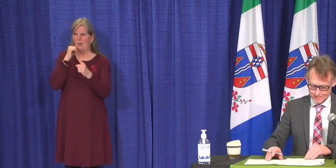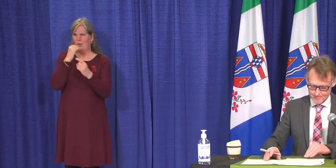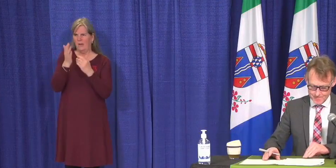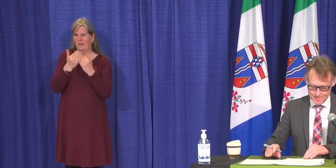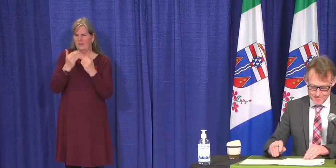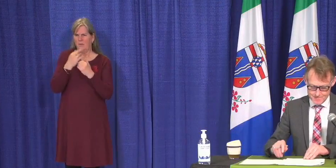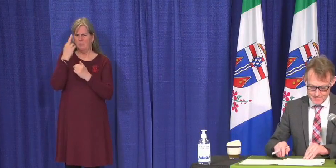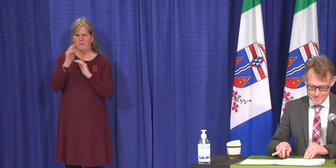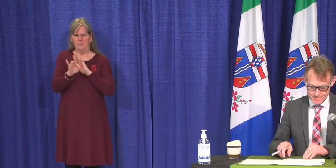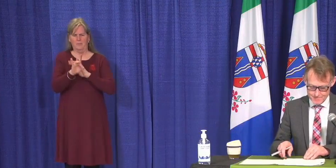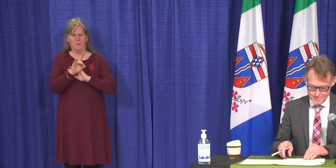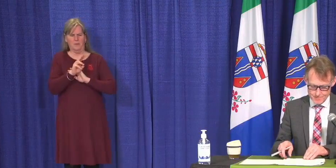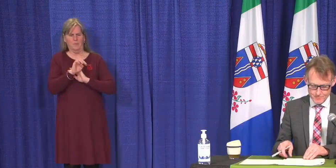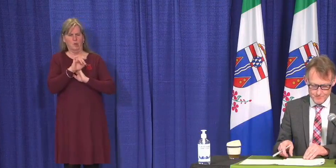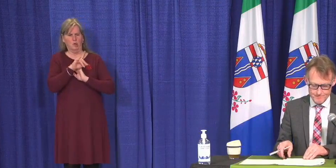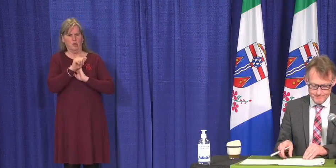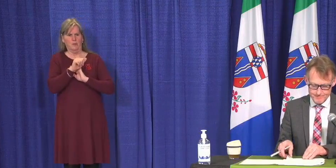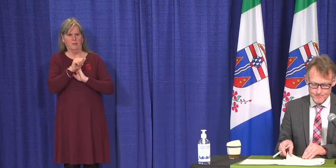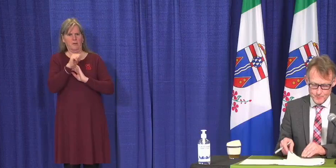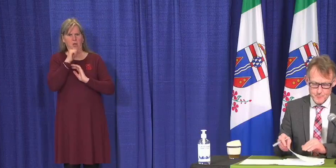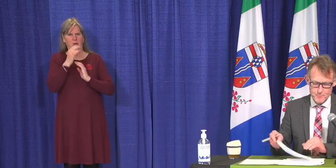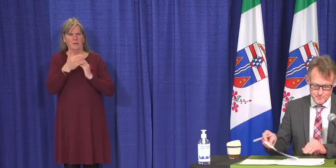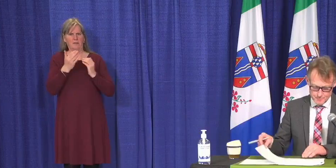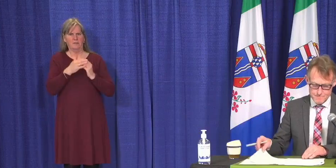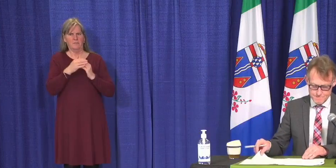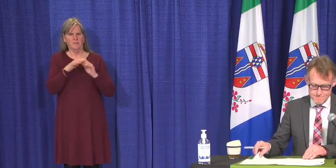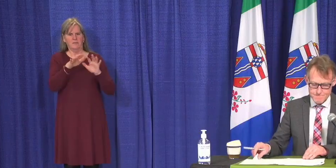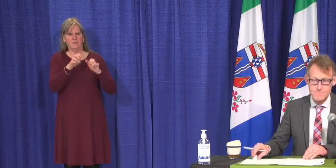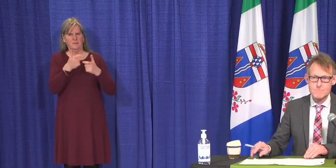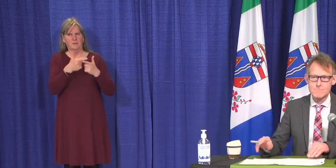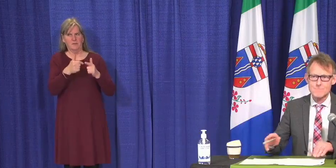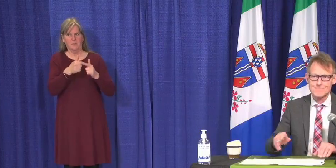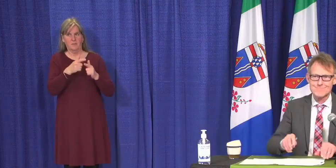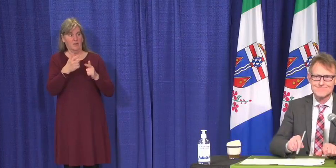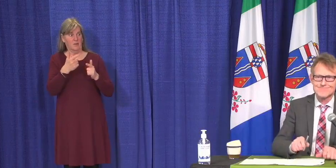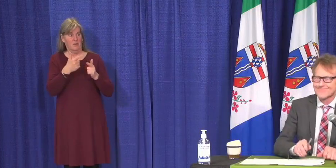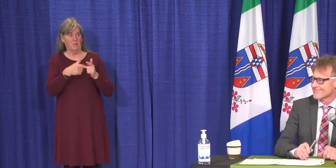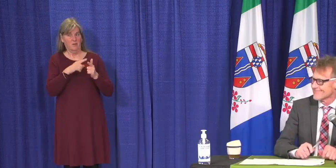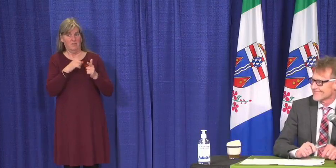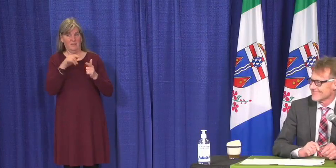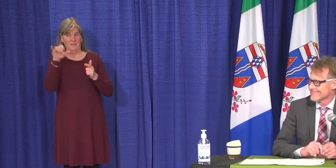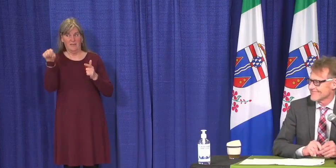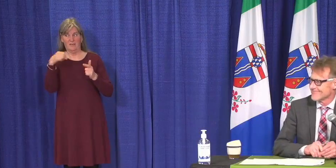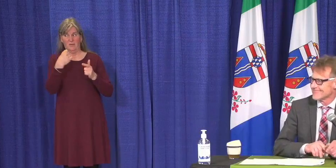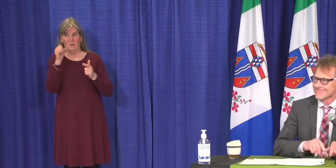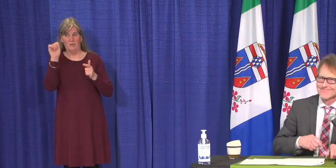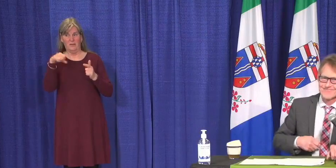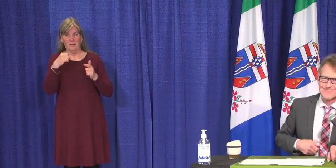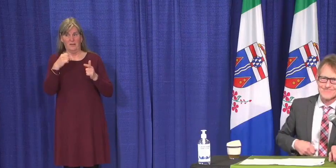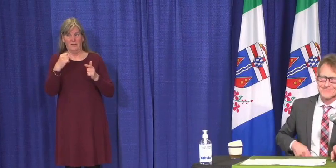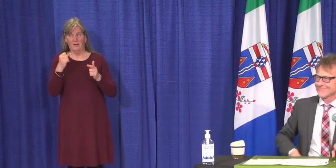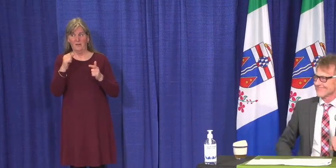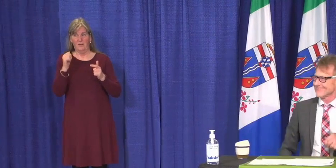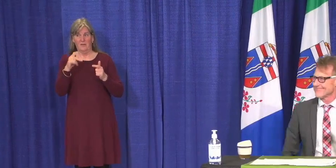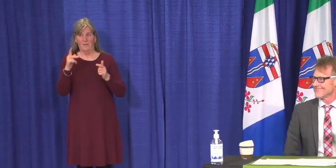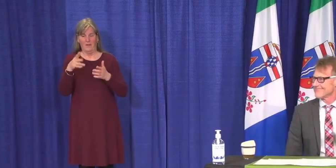We heard the NWT is introducing Pfizer shots for teens. Is the Yukon going to be doing